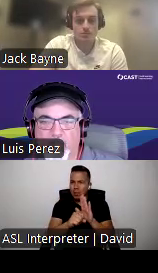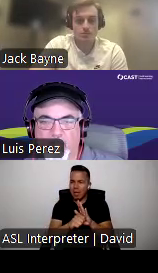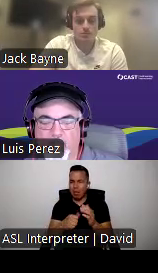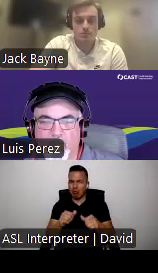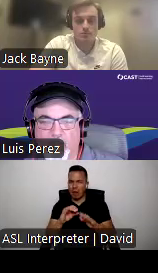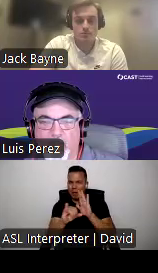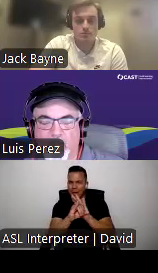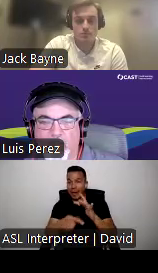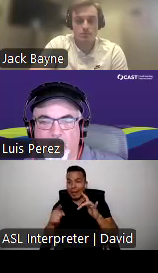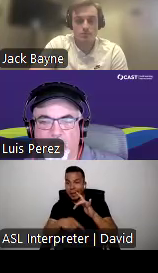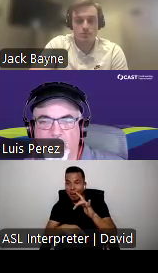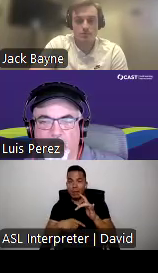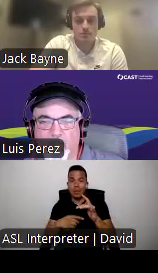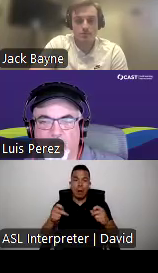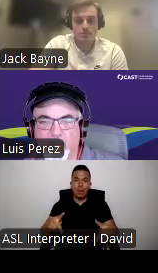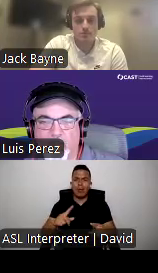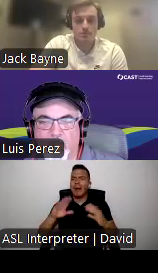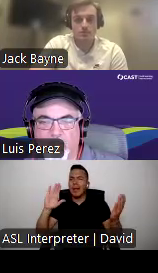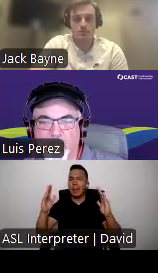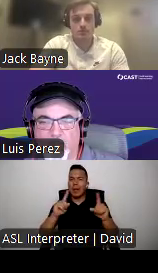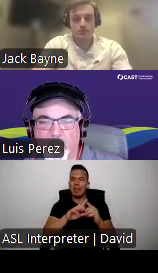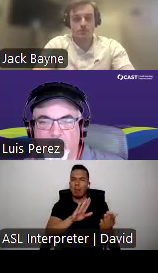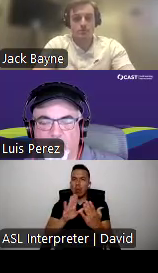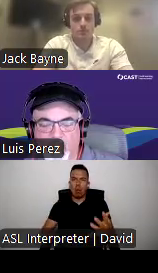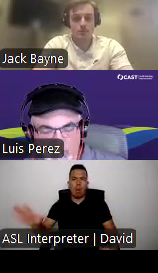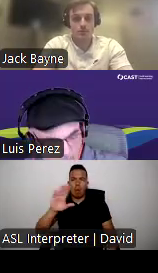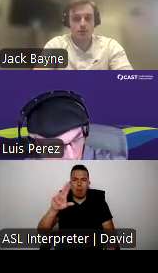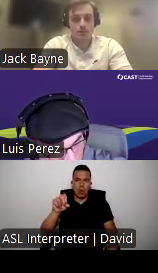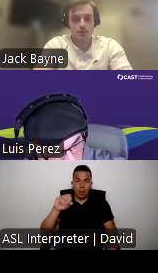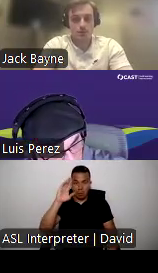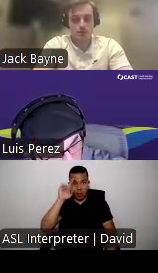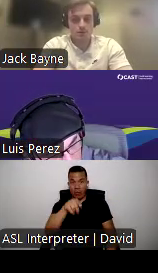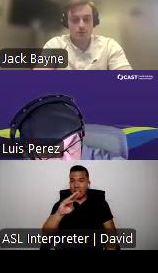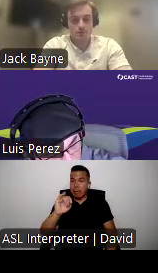and compare approaches across the country. It is continually being updated, so if you're involved